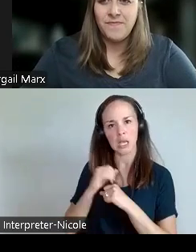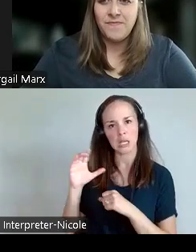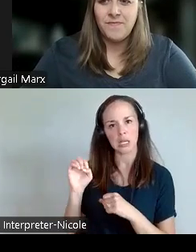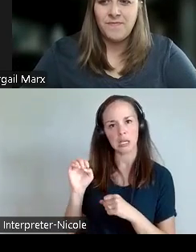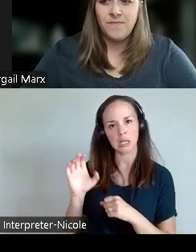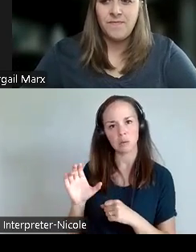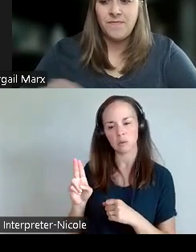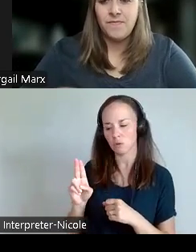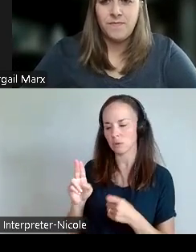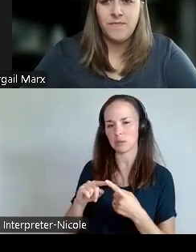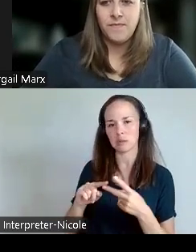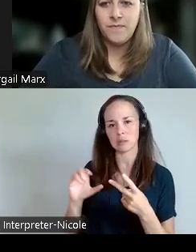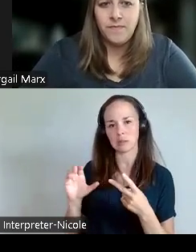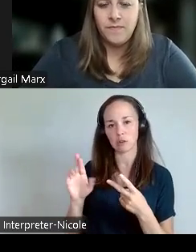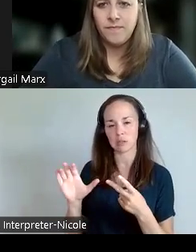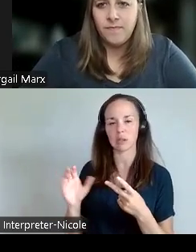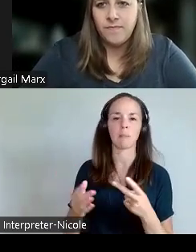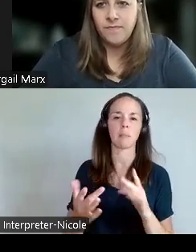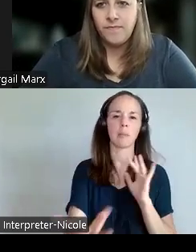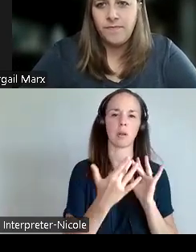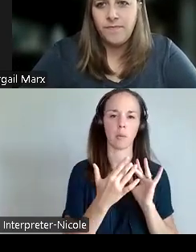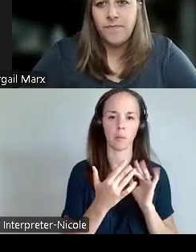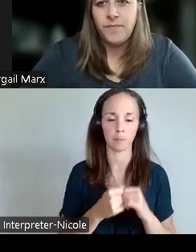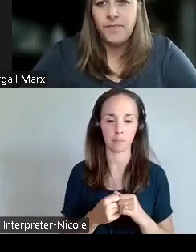But we also just welcome your feedback and want to hear other ideas and other